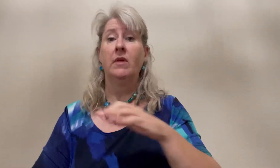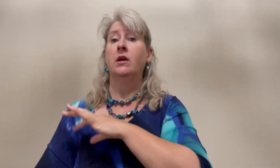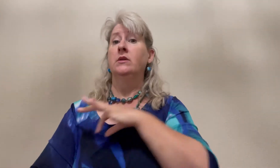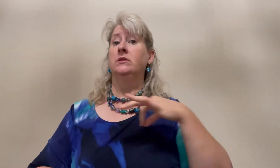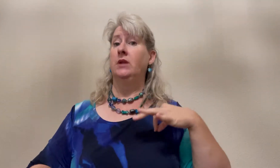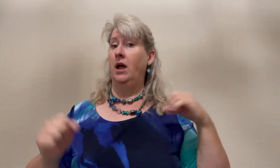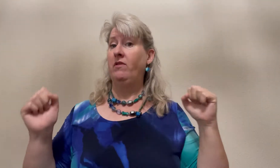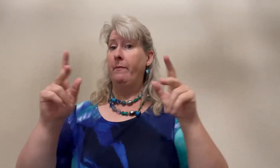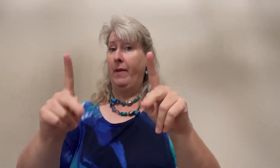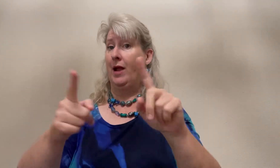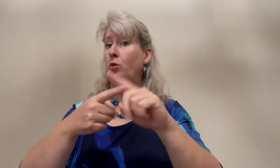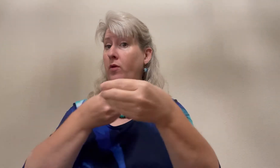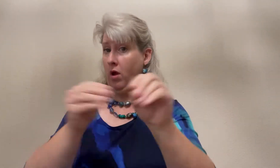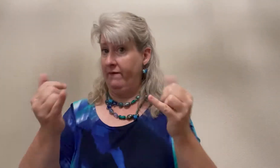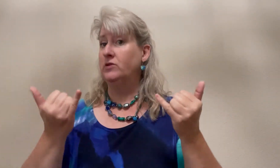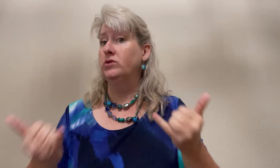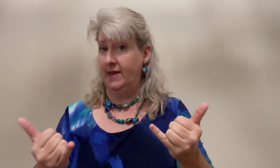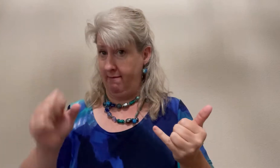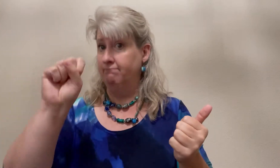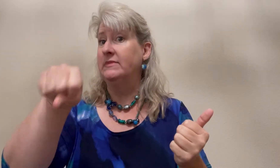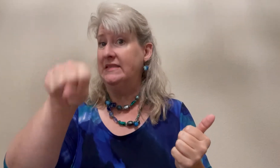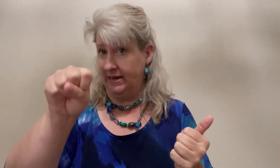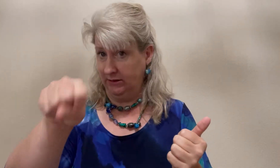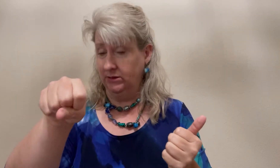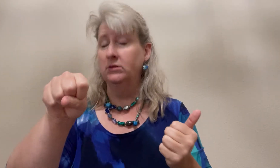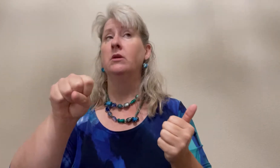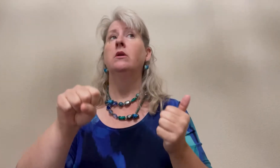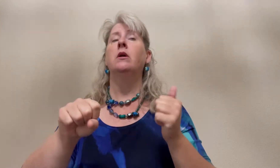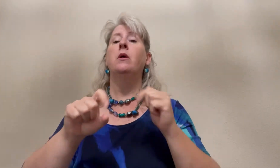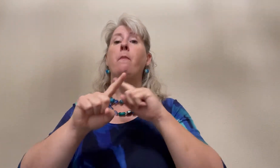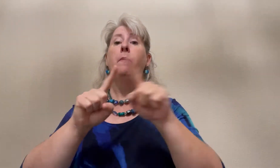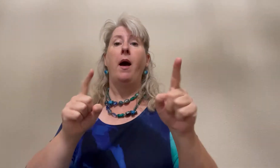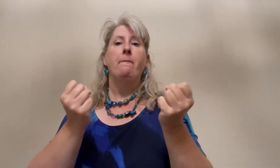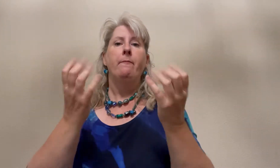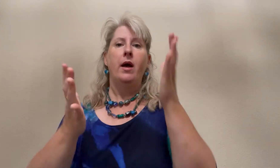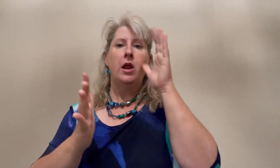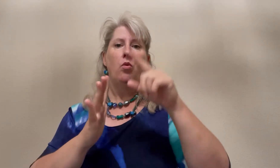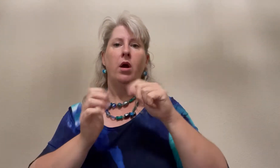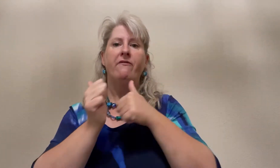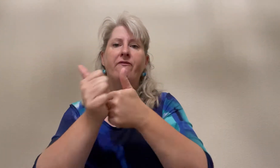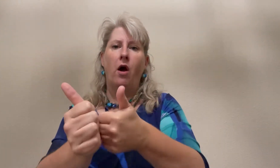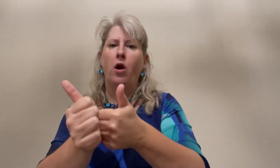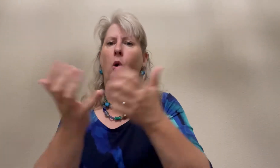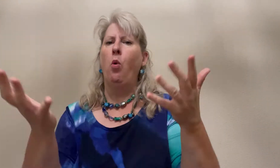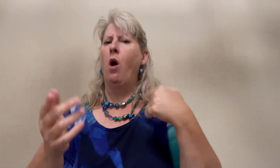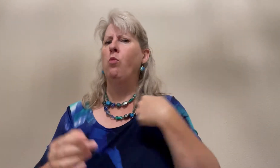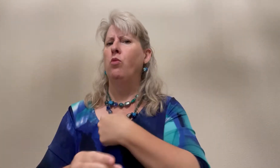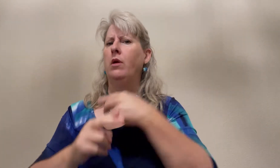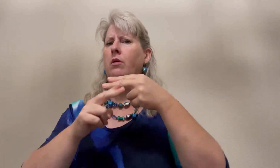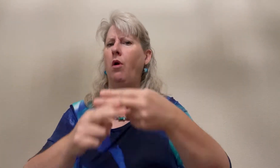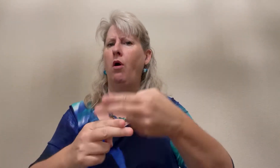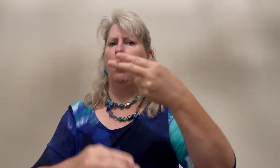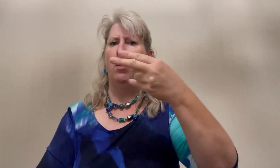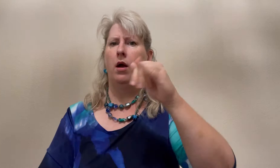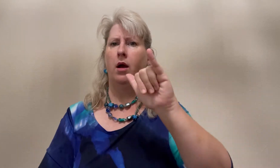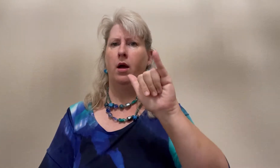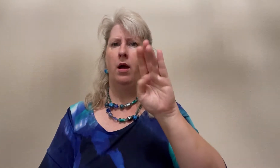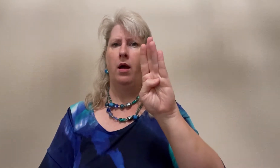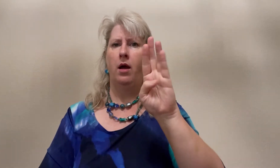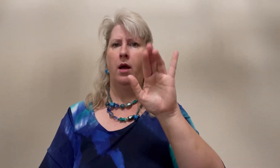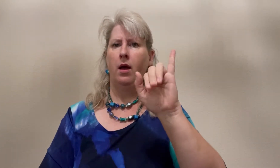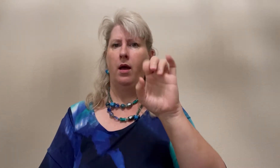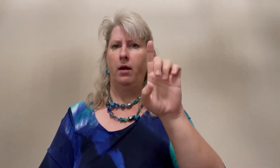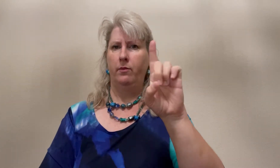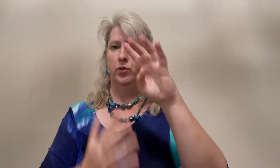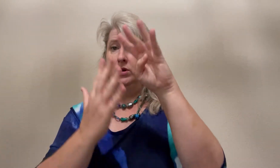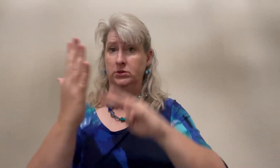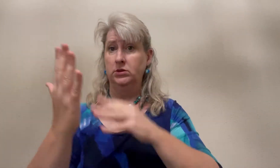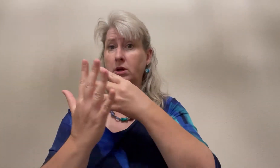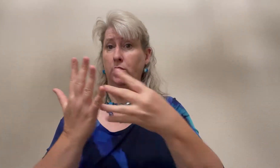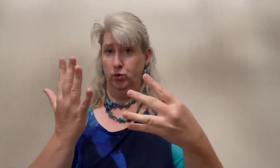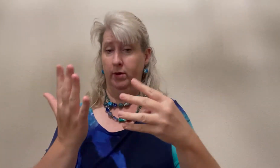While staff are returning to the offices today, many will follow what we call a hybrid schedule,